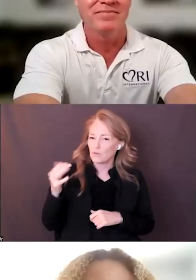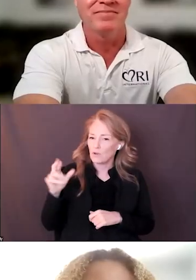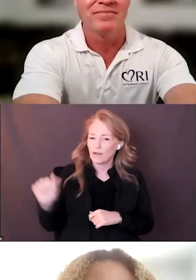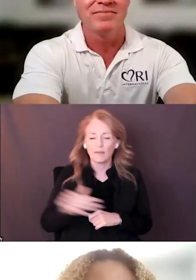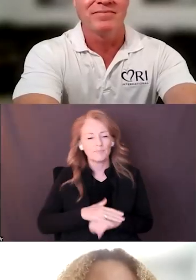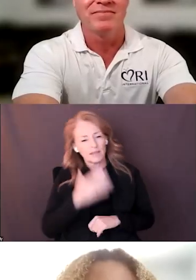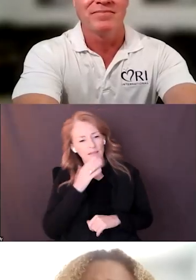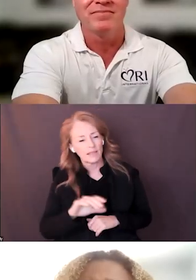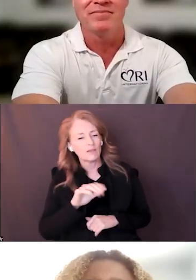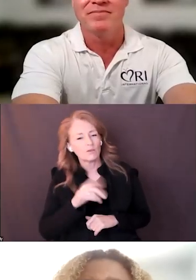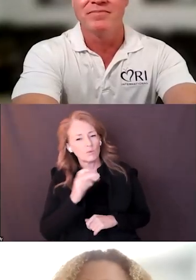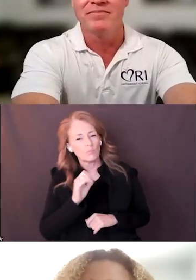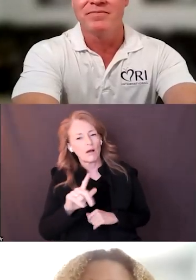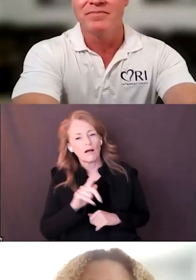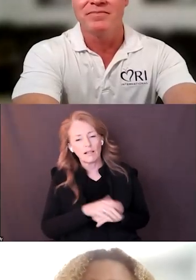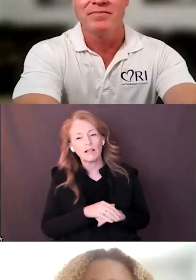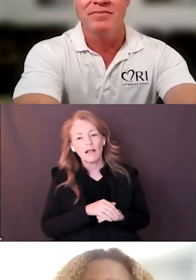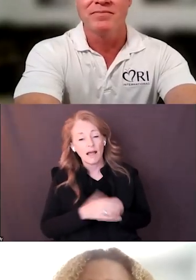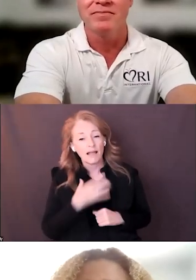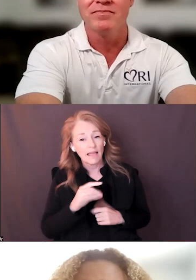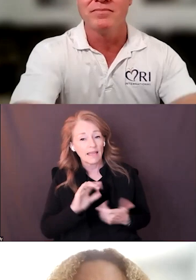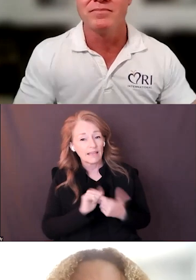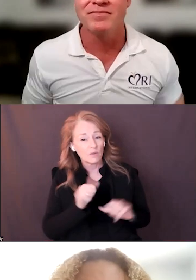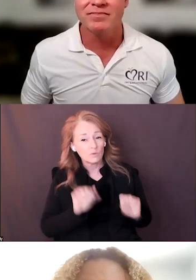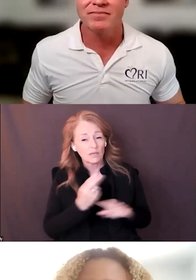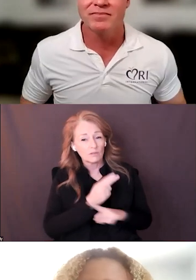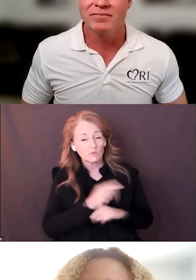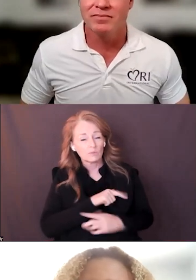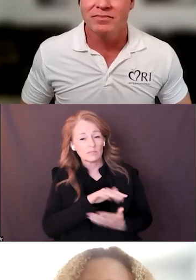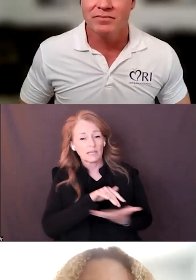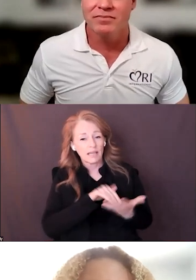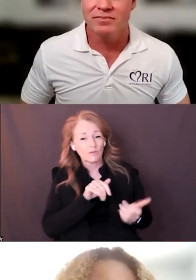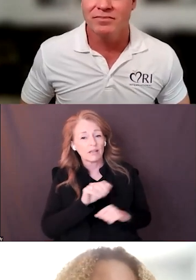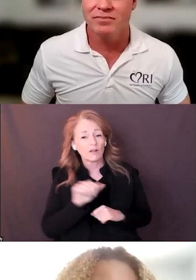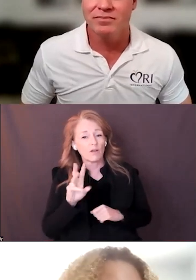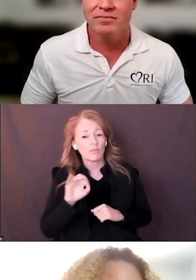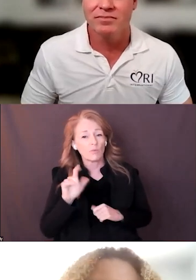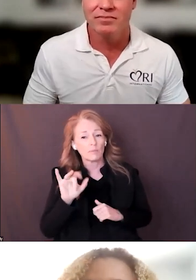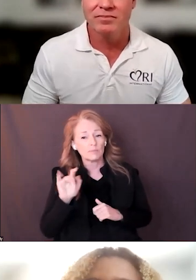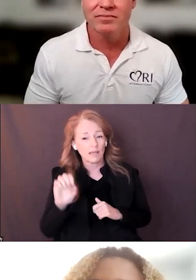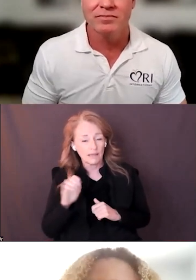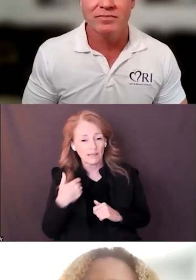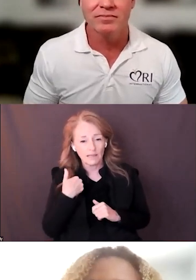I LIKE THAT YOU CAN USE THE CALCULATOR OR CAN GO